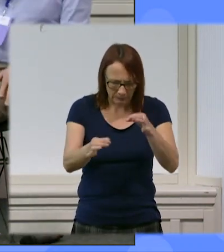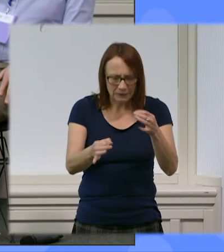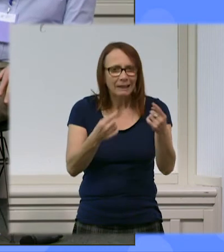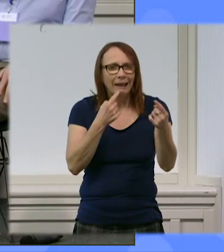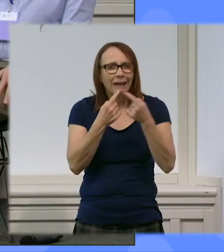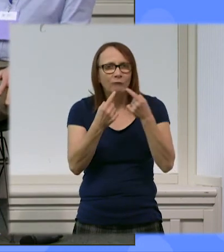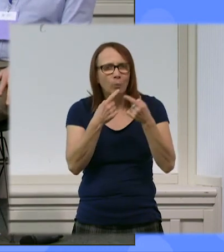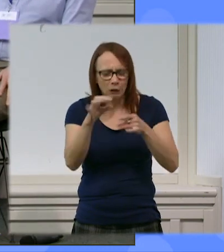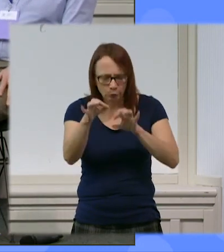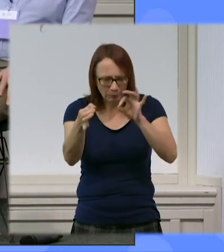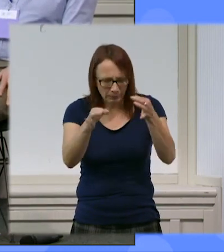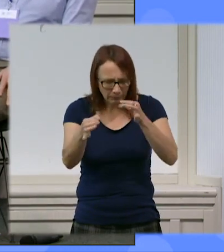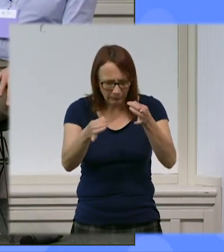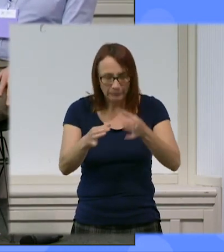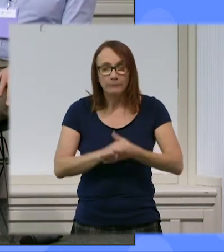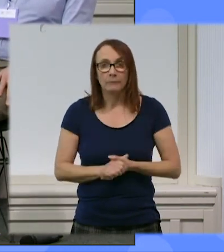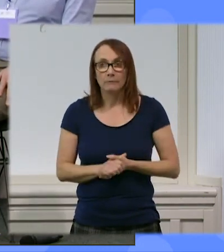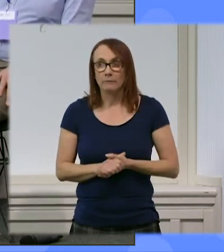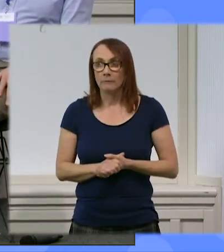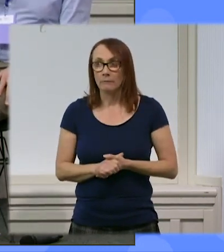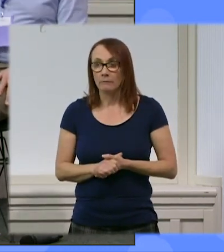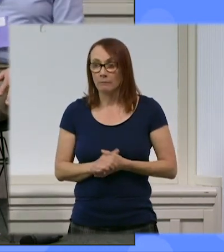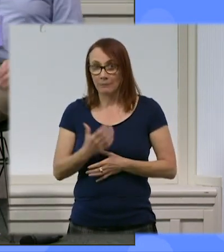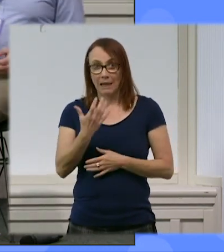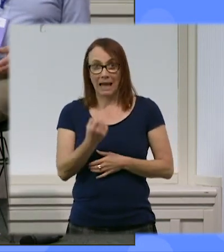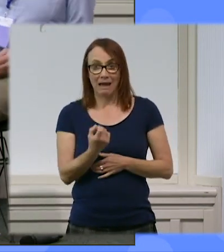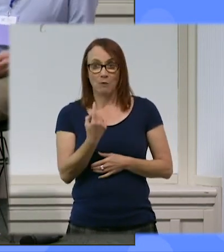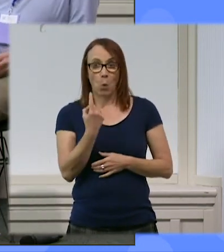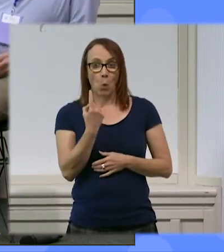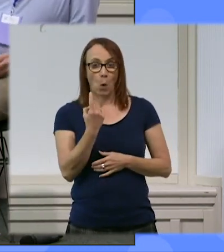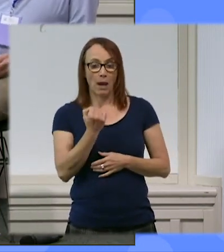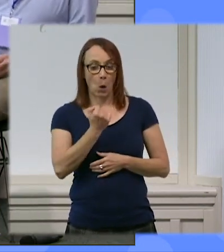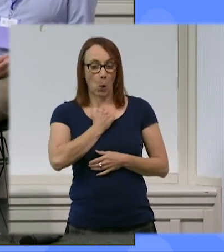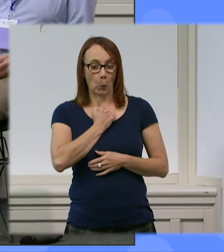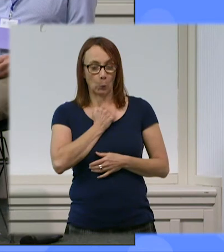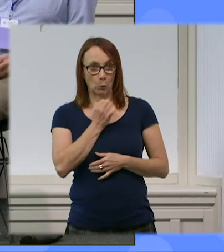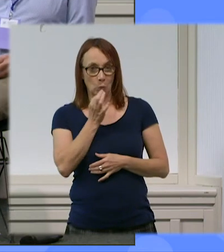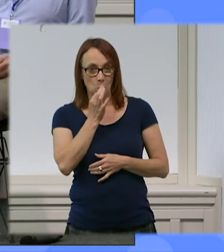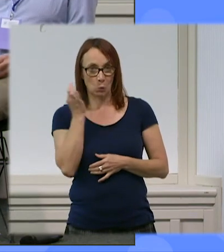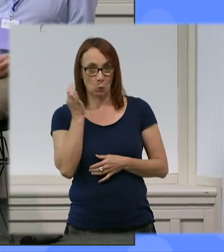would anybody I have got a I have got one I've prepared earlier if if anybody